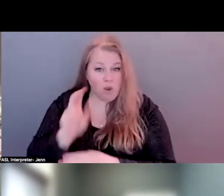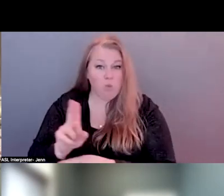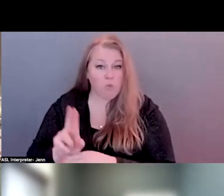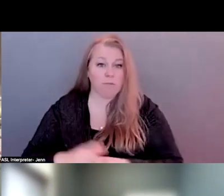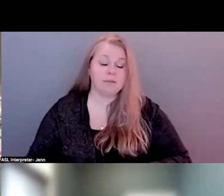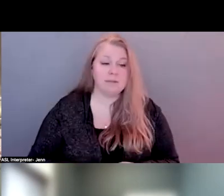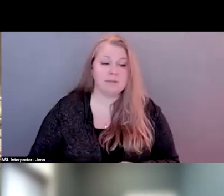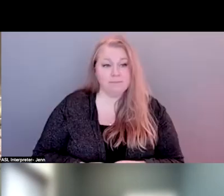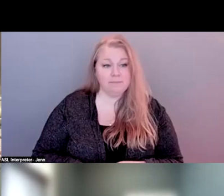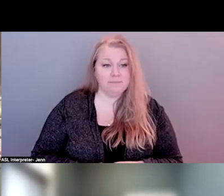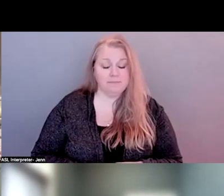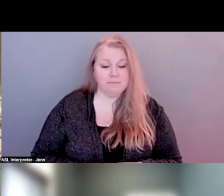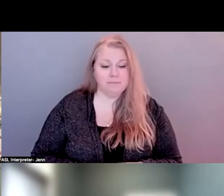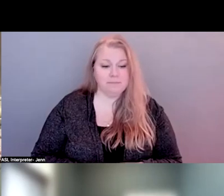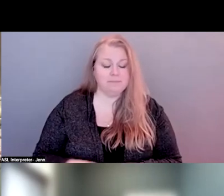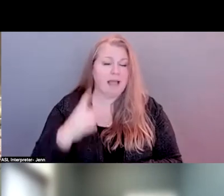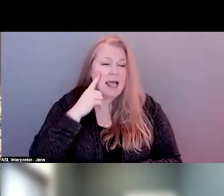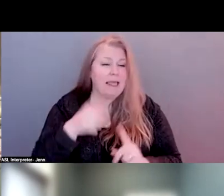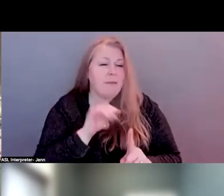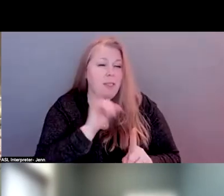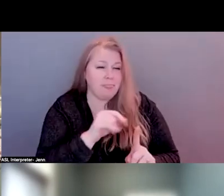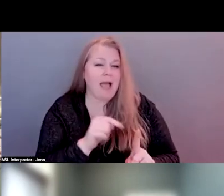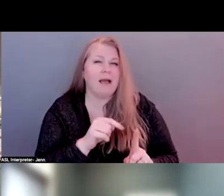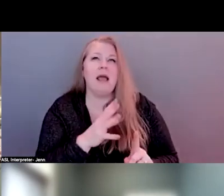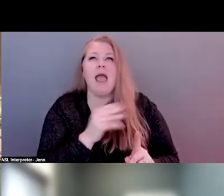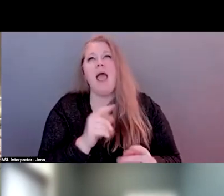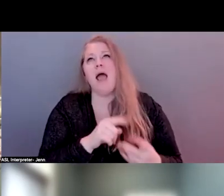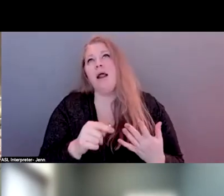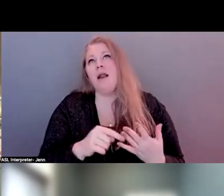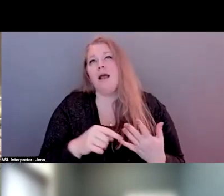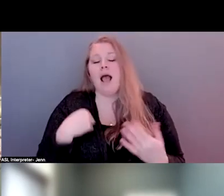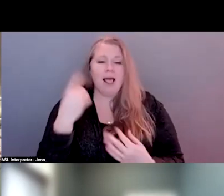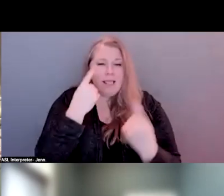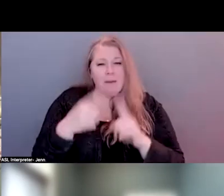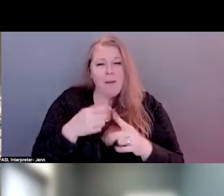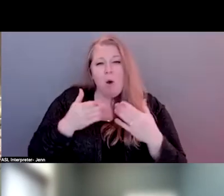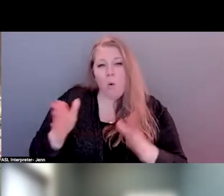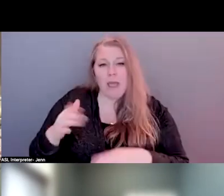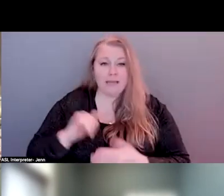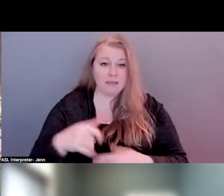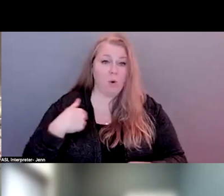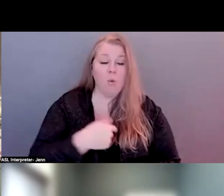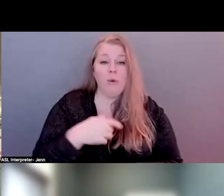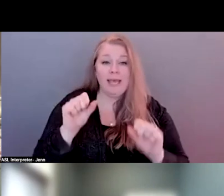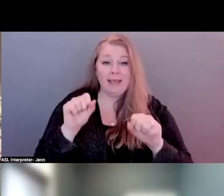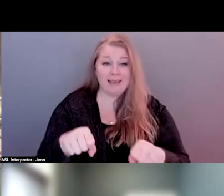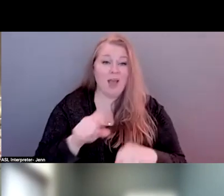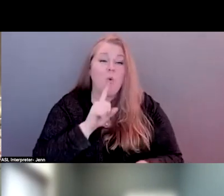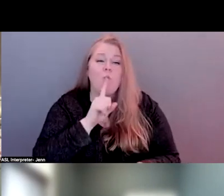I think about things like that and I think about the ways that we can really leverage XR.